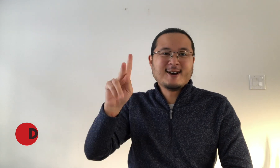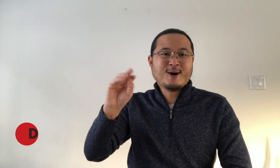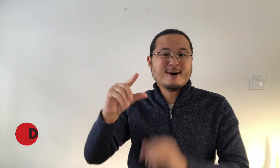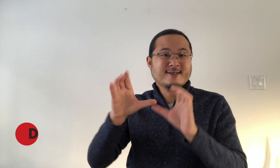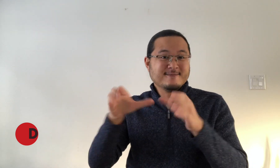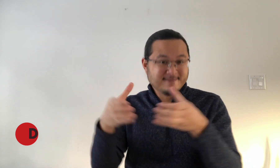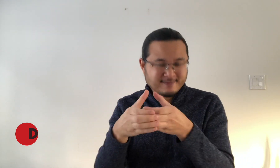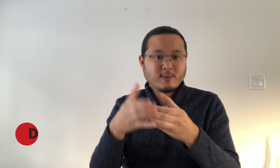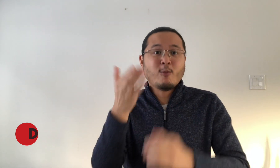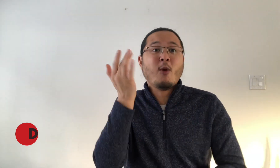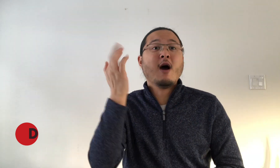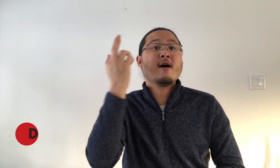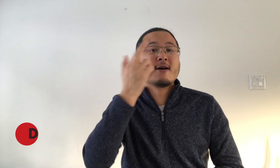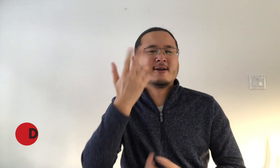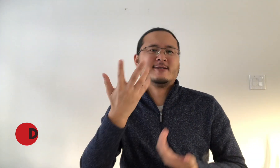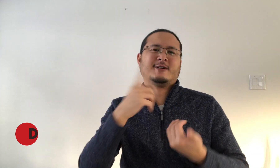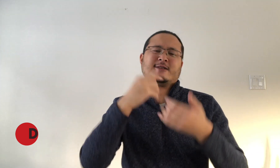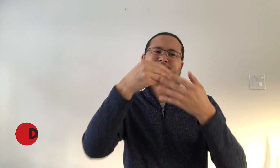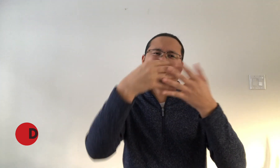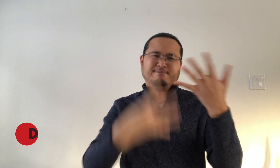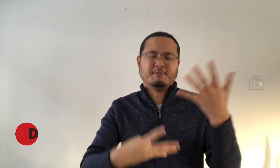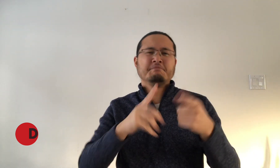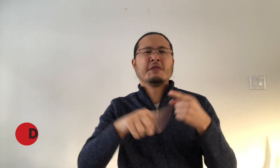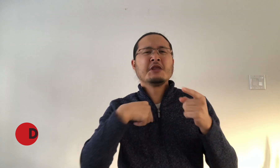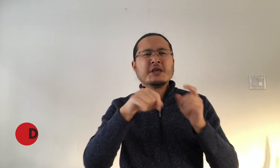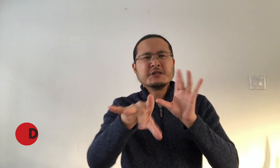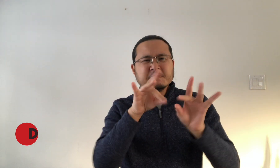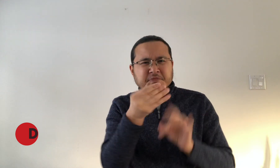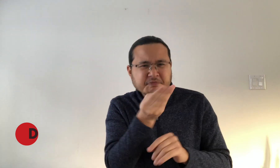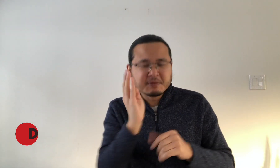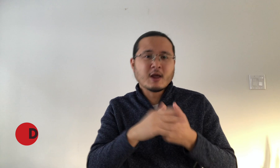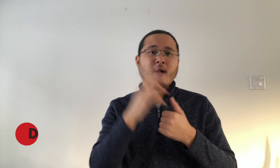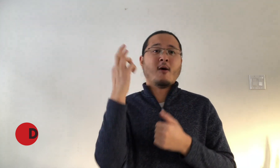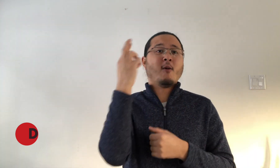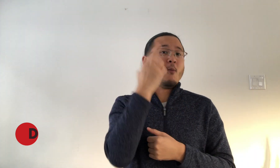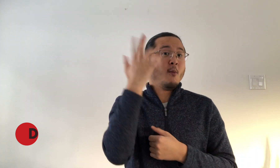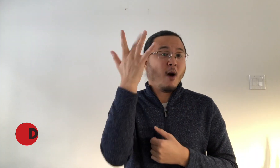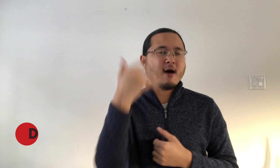Tristan Kong Group. There are several reasons but I’ll choose a few.